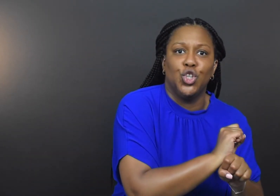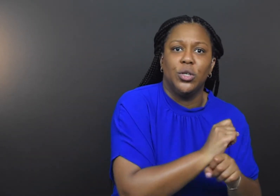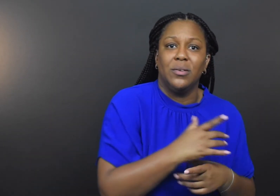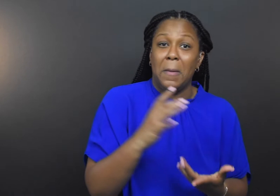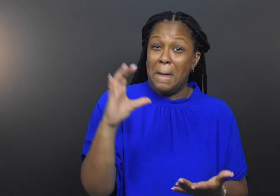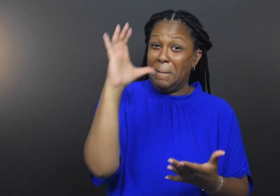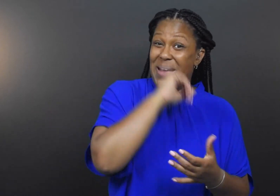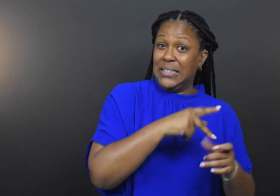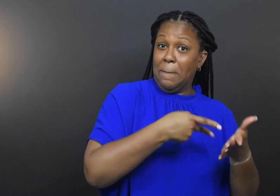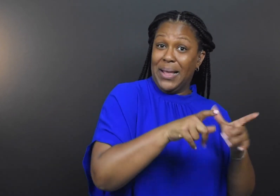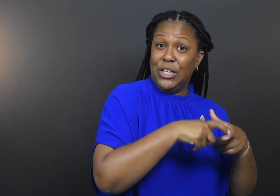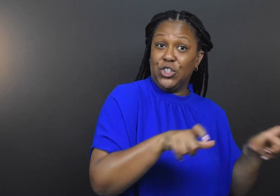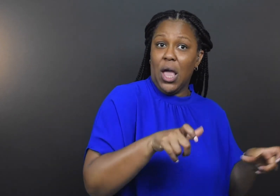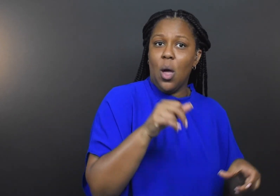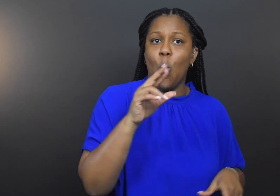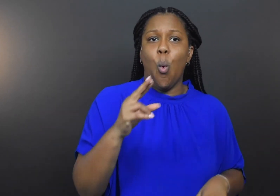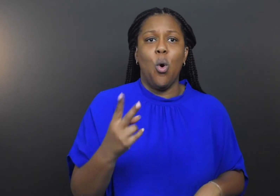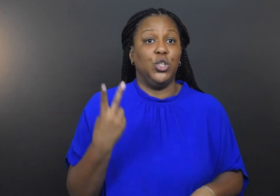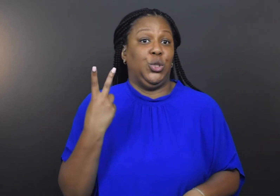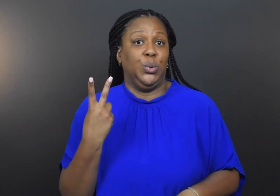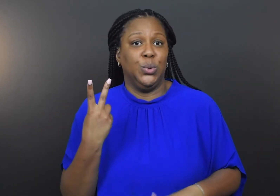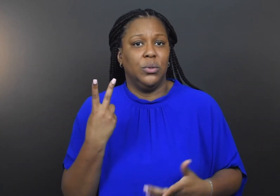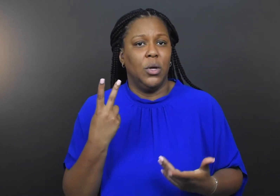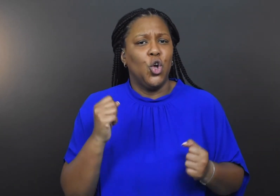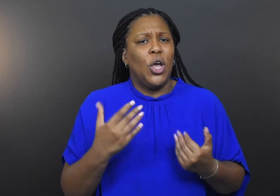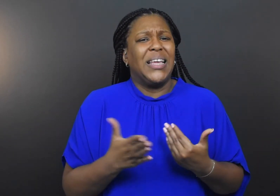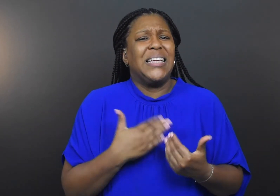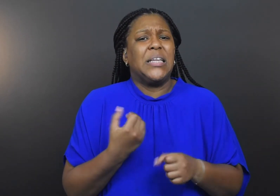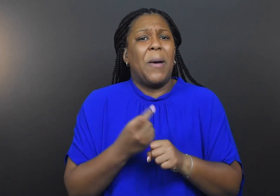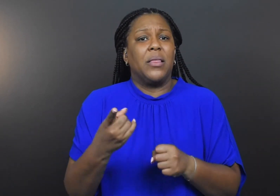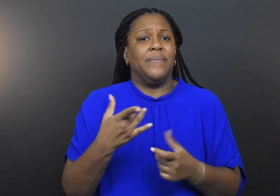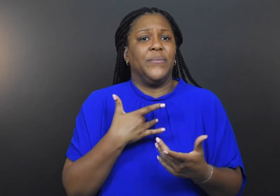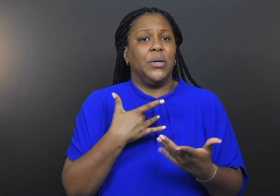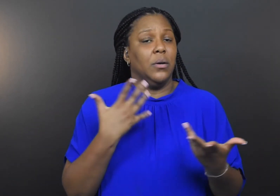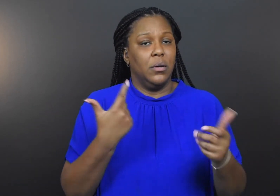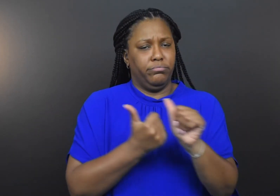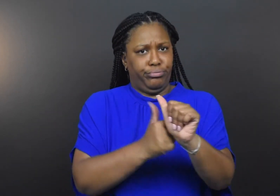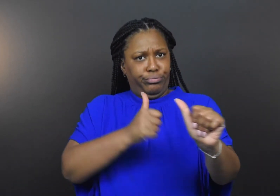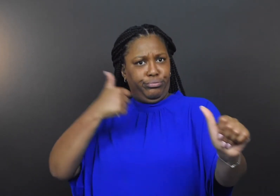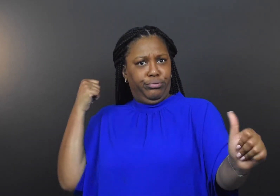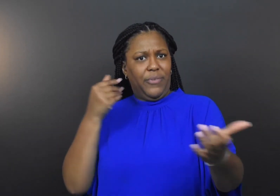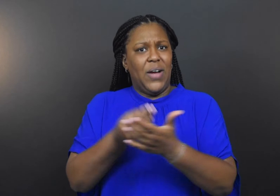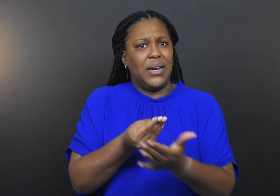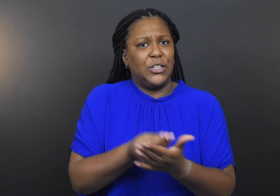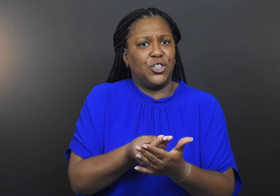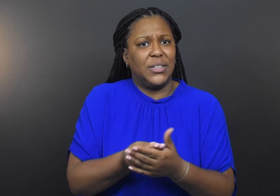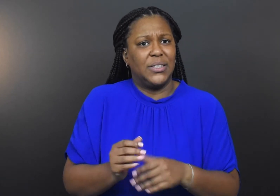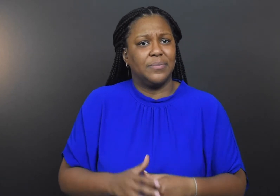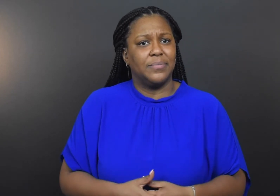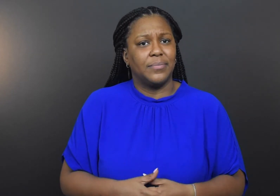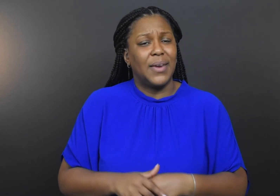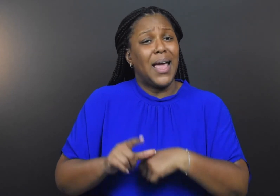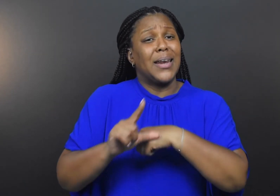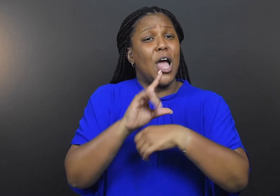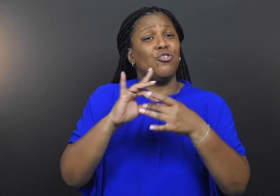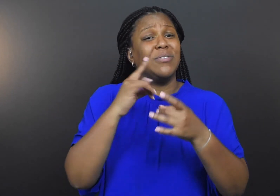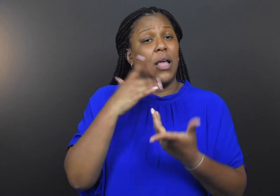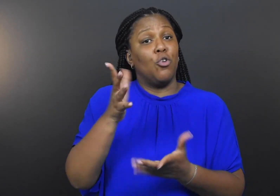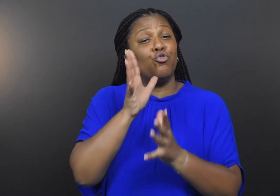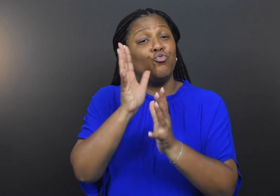Missing a paycheck or two could easily make them go under financially,” Leandris says.